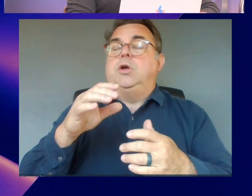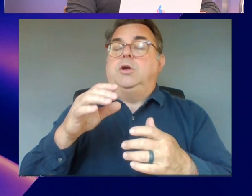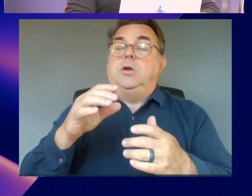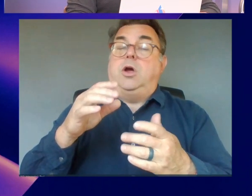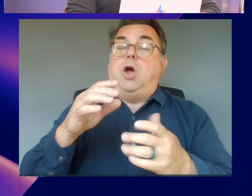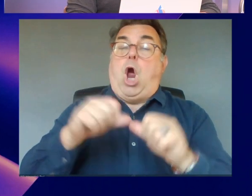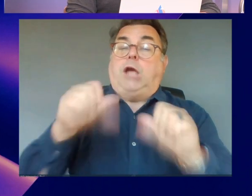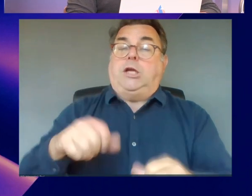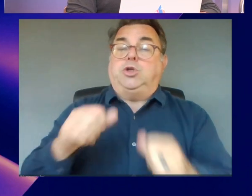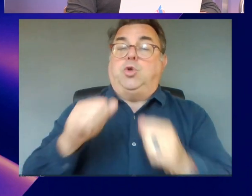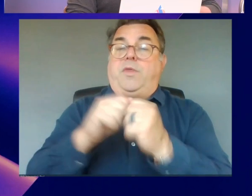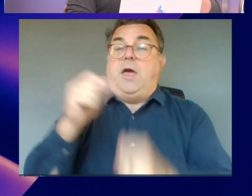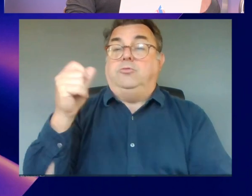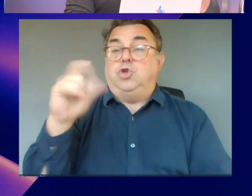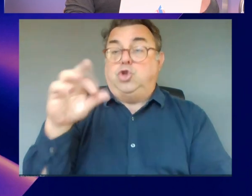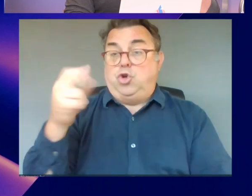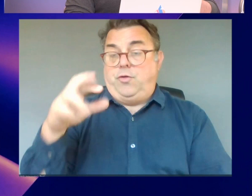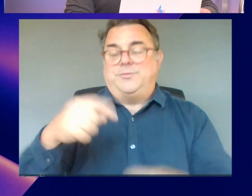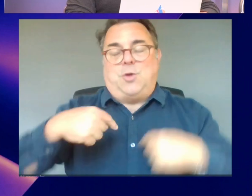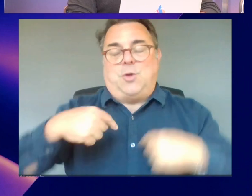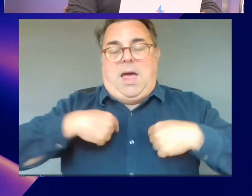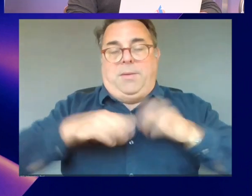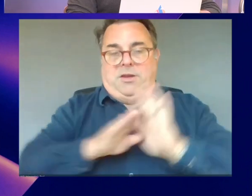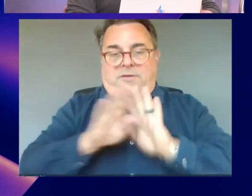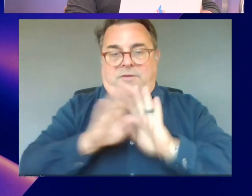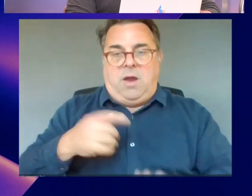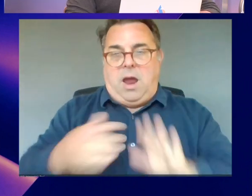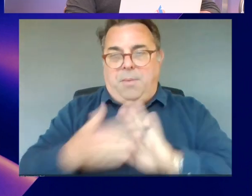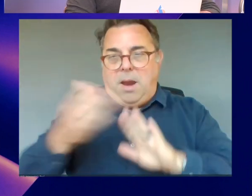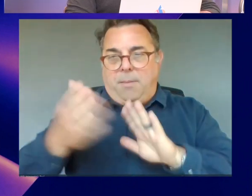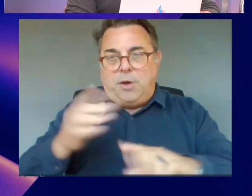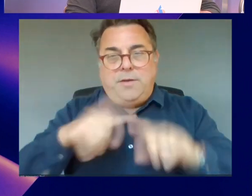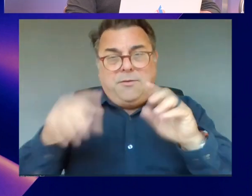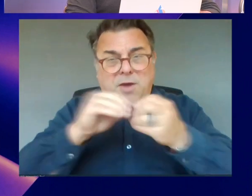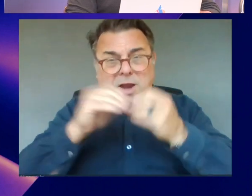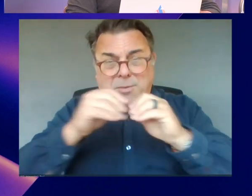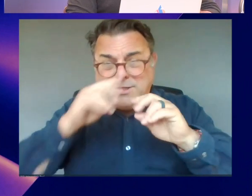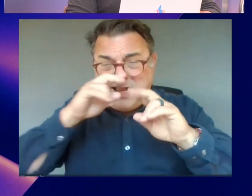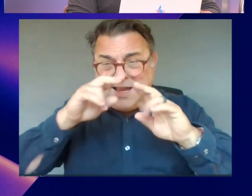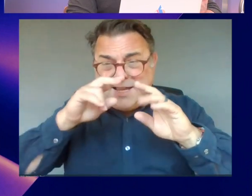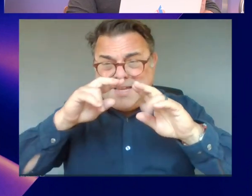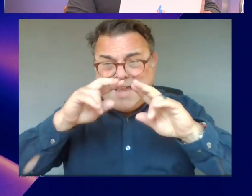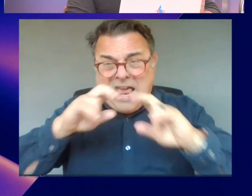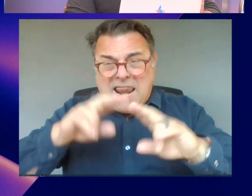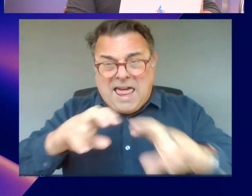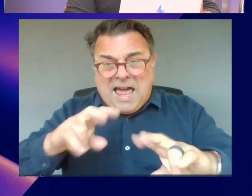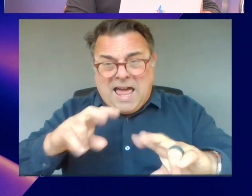as a developer and operator right now, as I look into these metrics I try to find something that is related to Lambda.